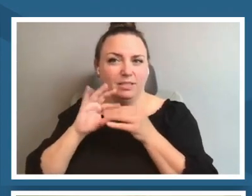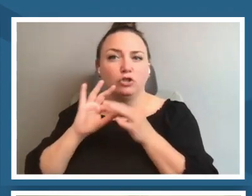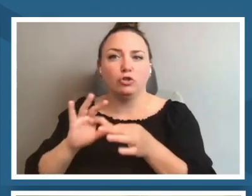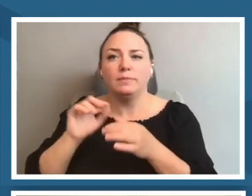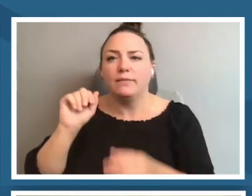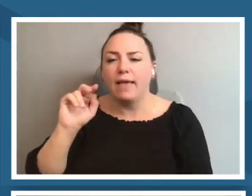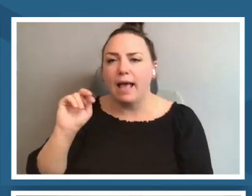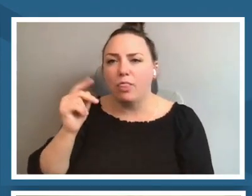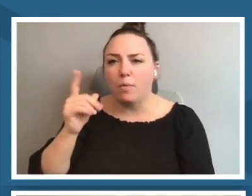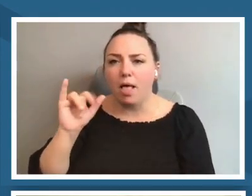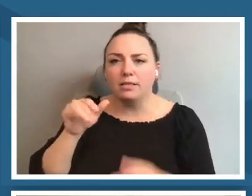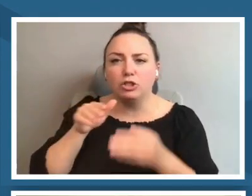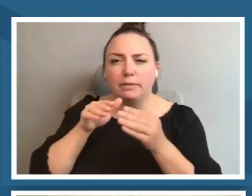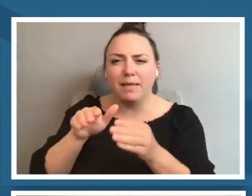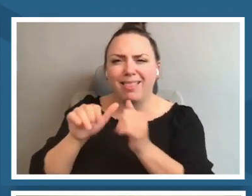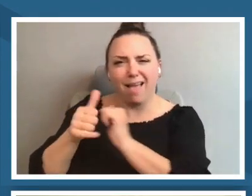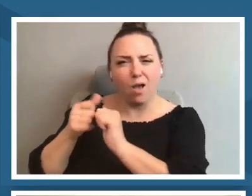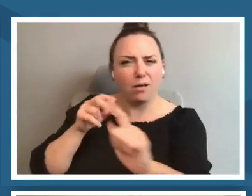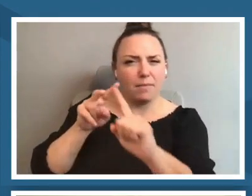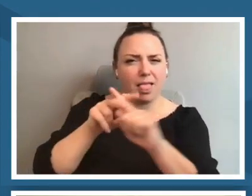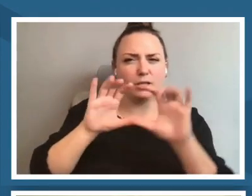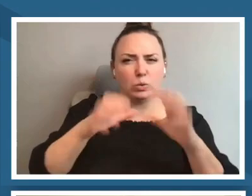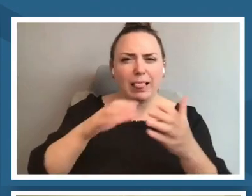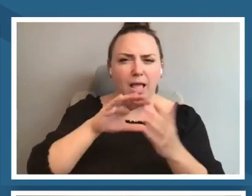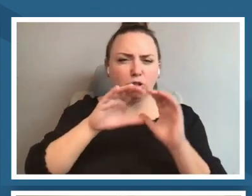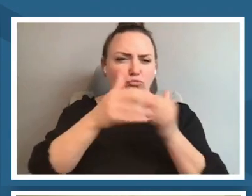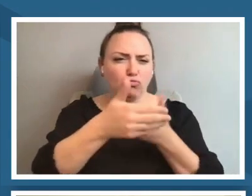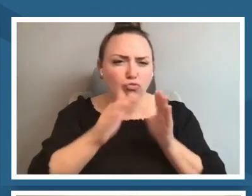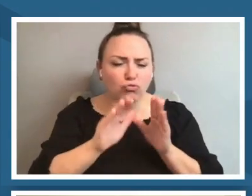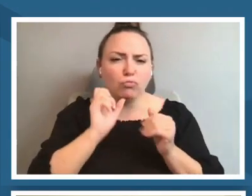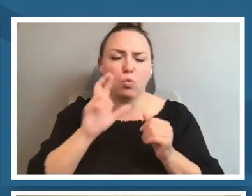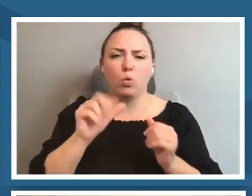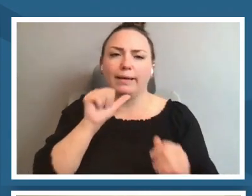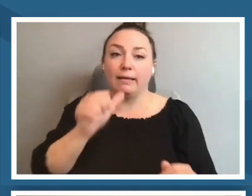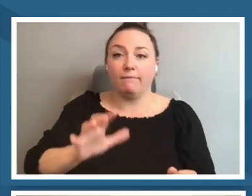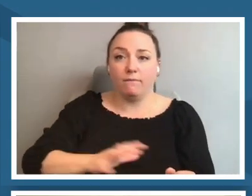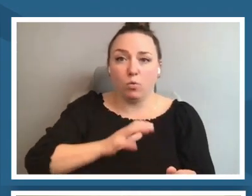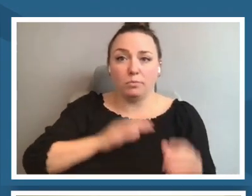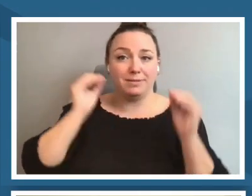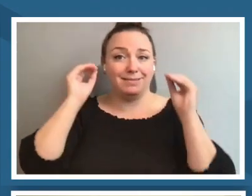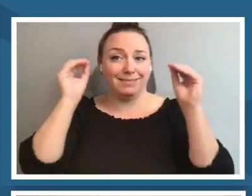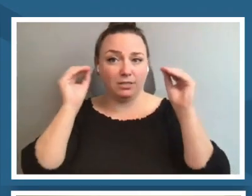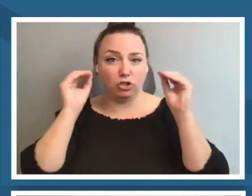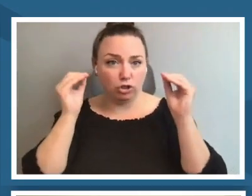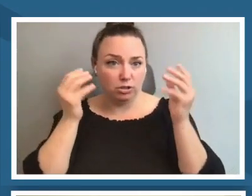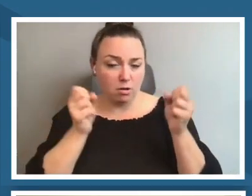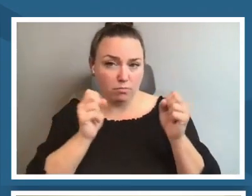it for a classroom or informal teaching